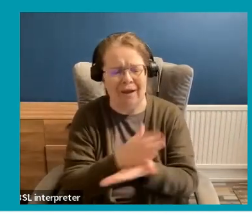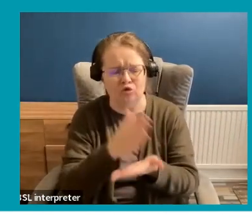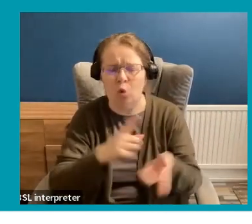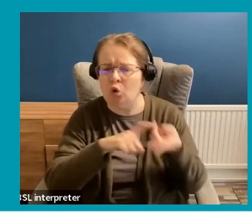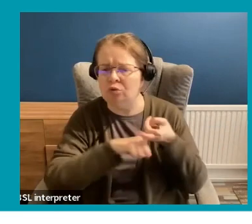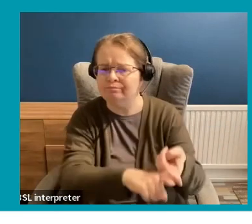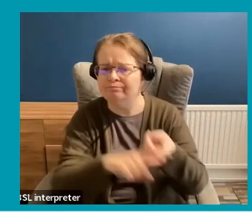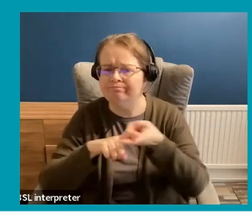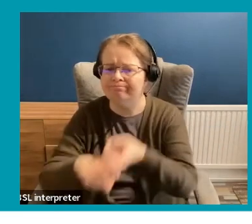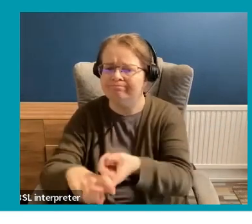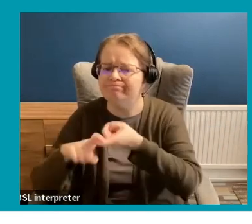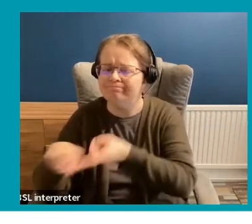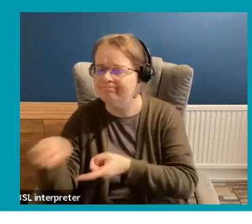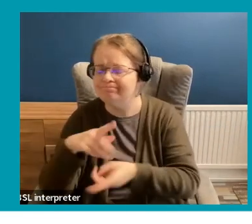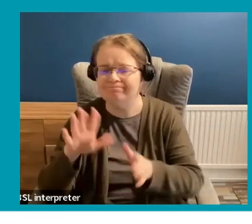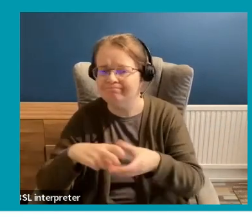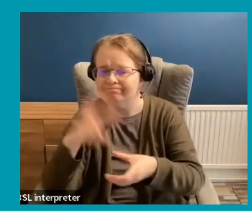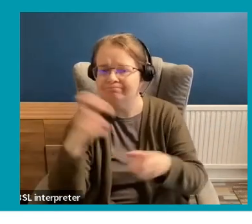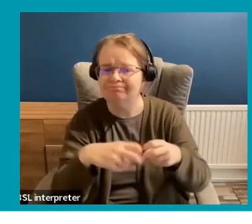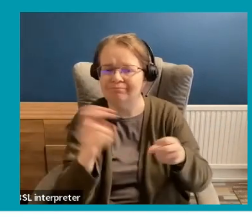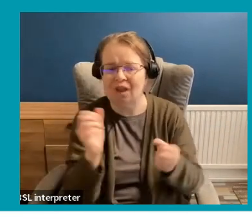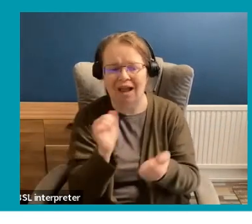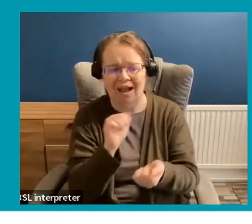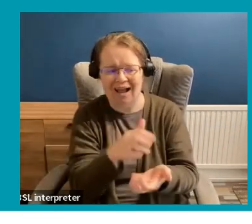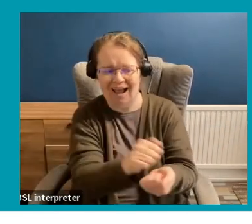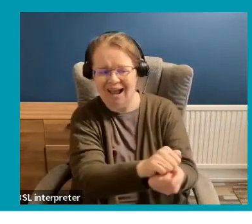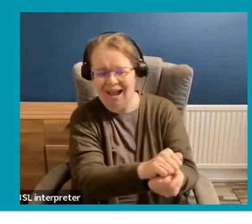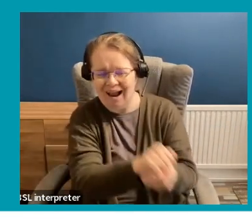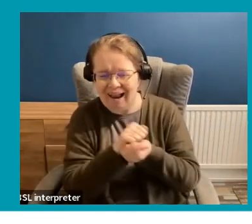make sure that we keep that talent and nurture that and we can progress.